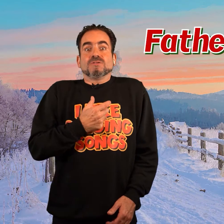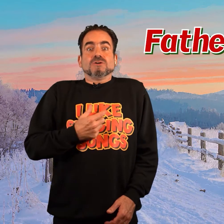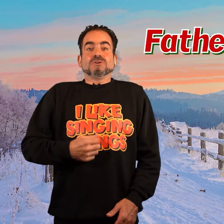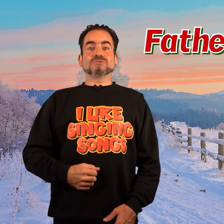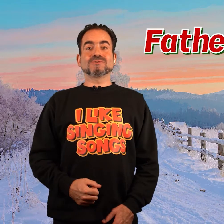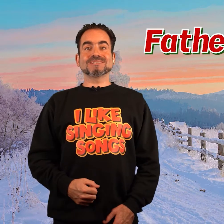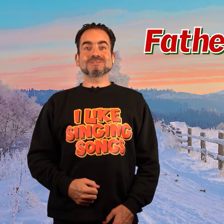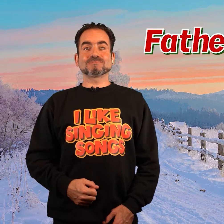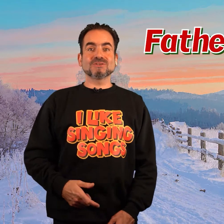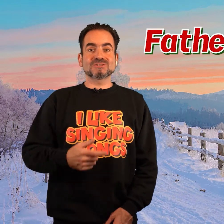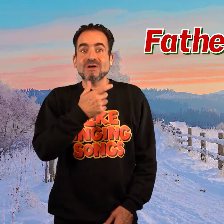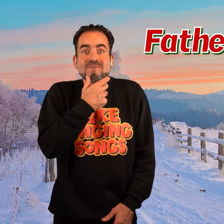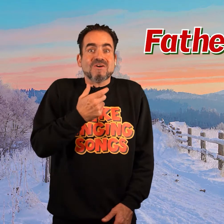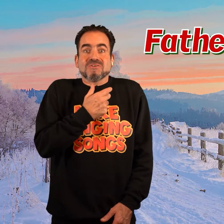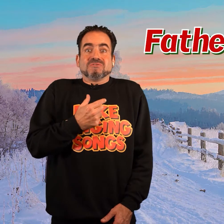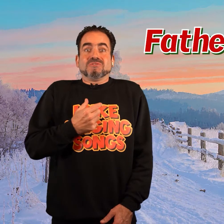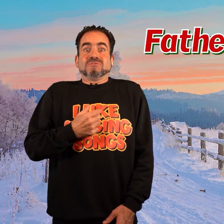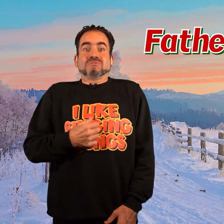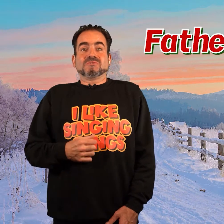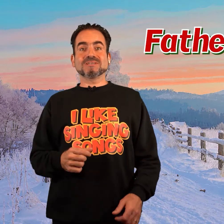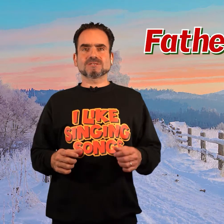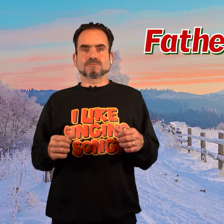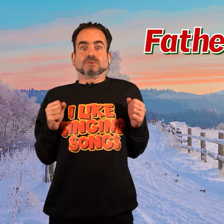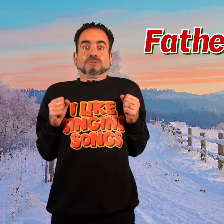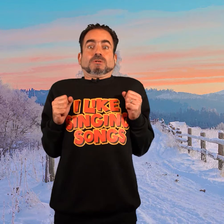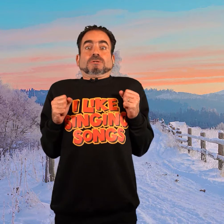Father Christmas